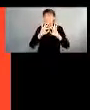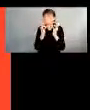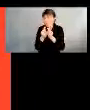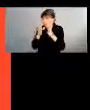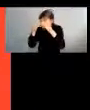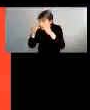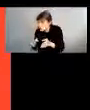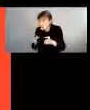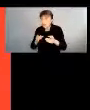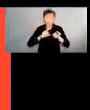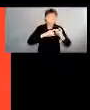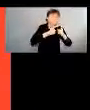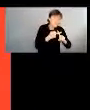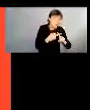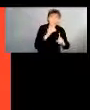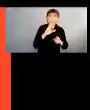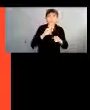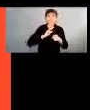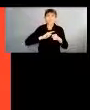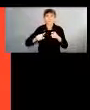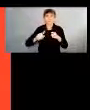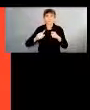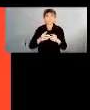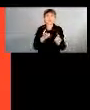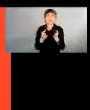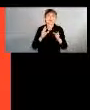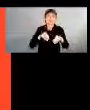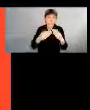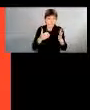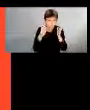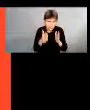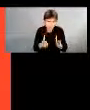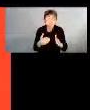or a professional service provider. We may be able to make recommendations depending